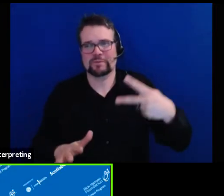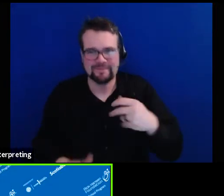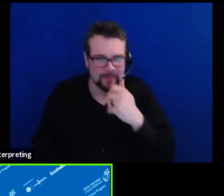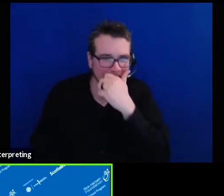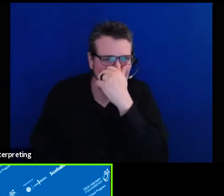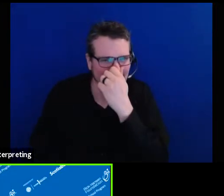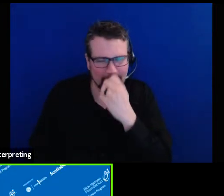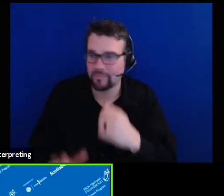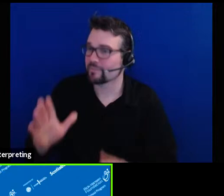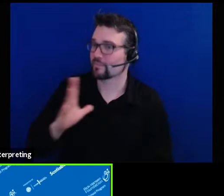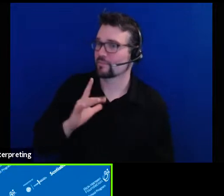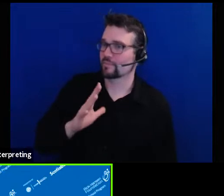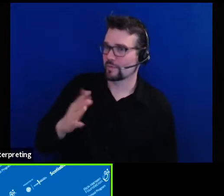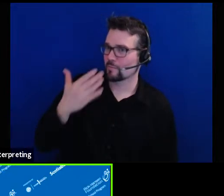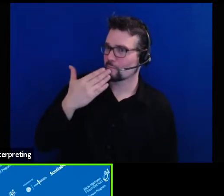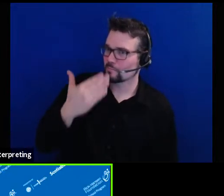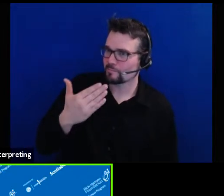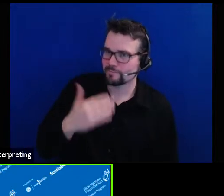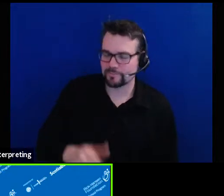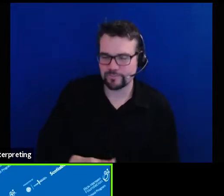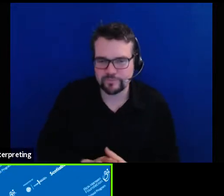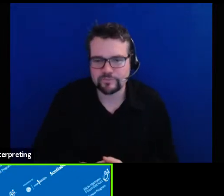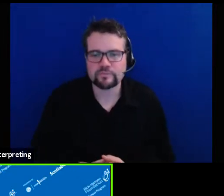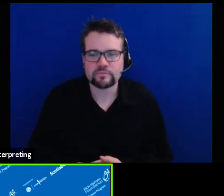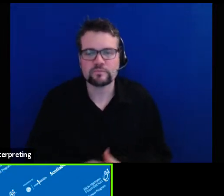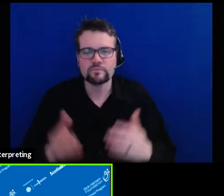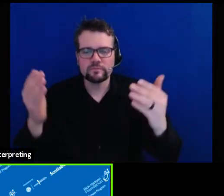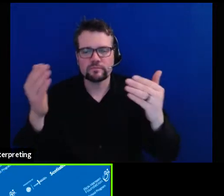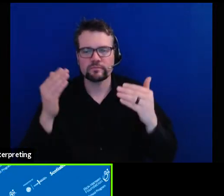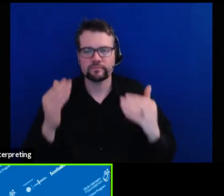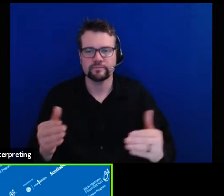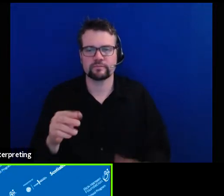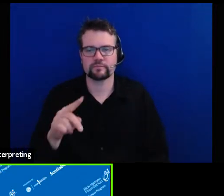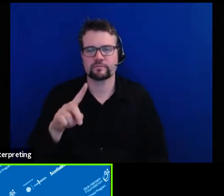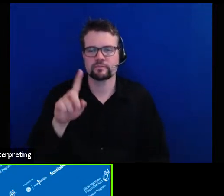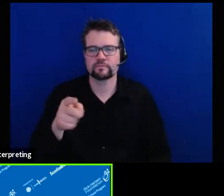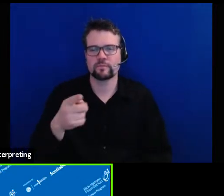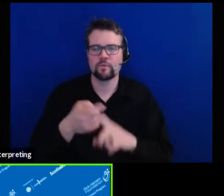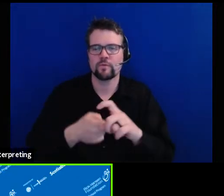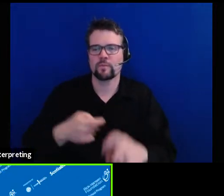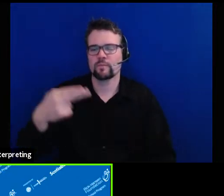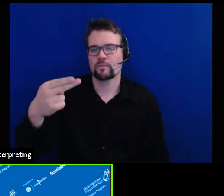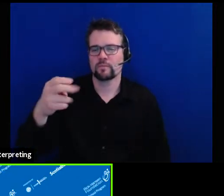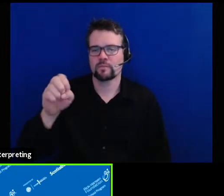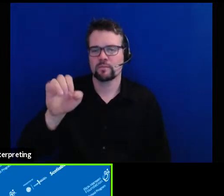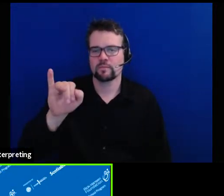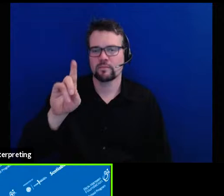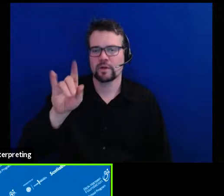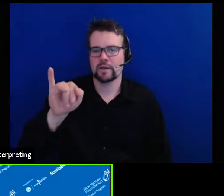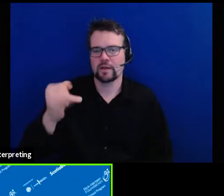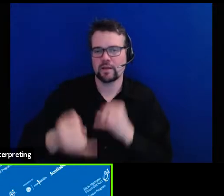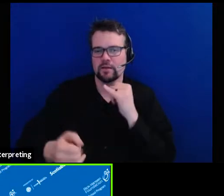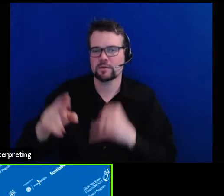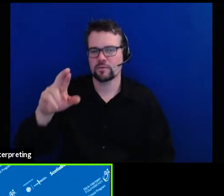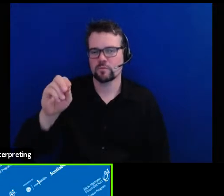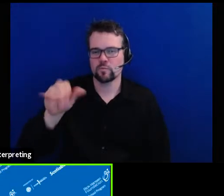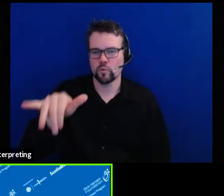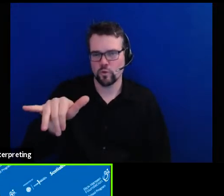THANK YOU, TERI. WE HAVE A QUESTION FROM HEIDI ROY. AND IF I AM MISPRONOUNCING